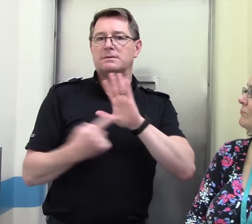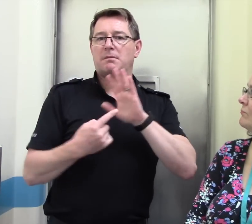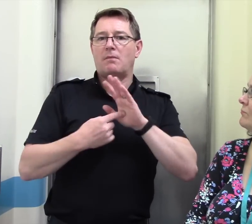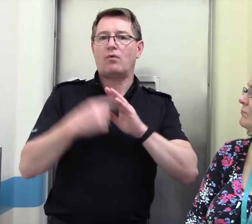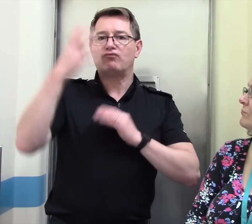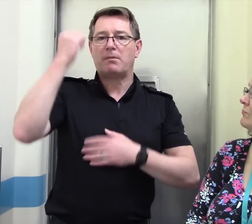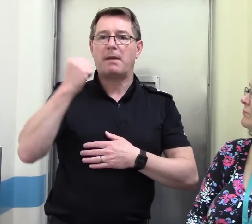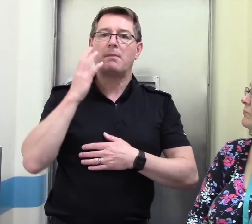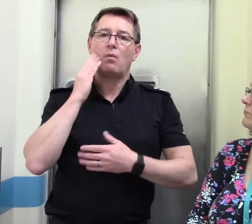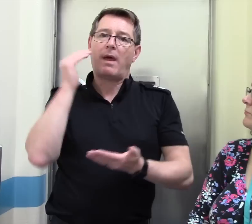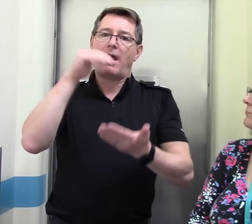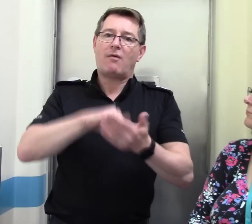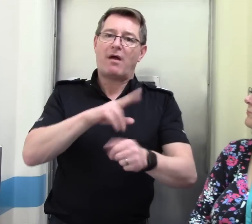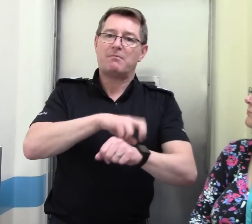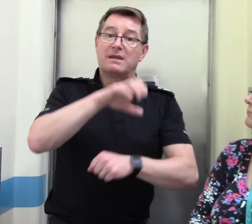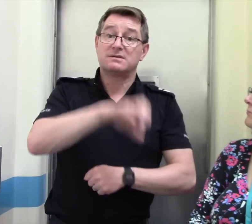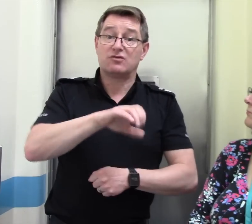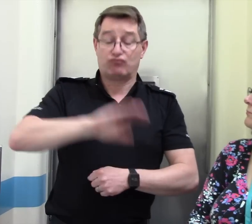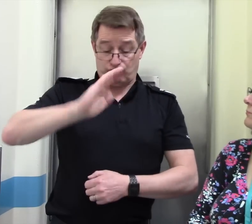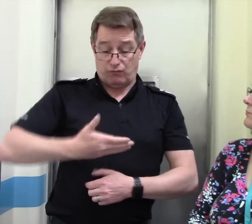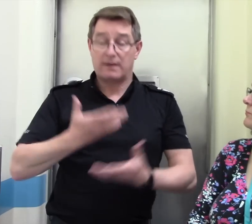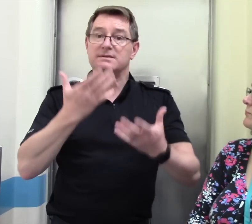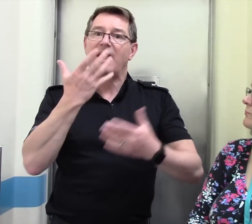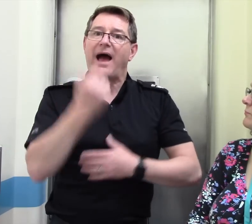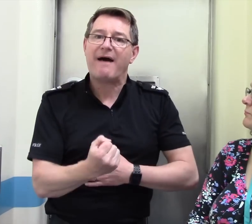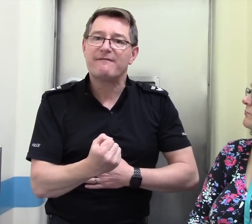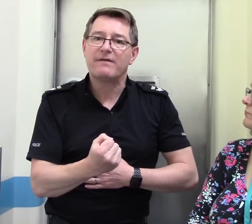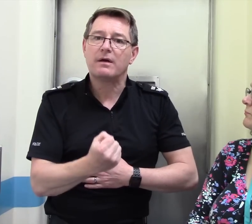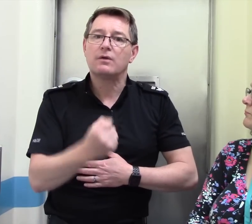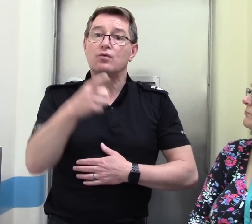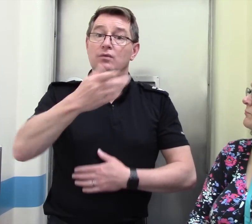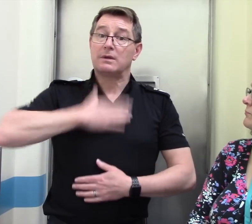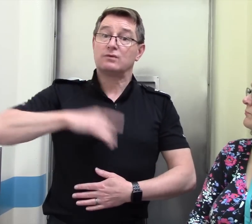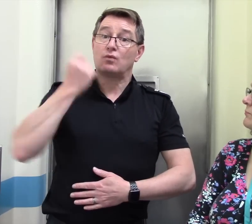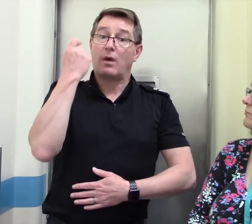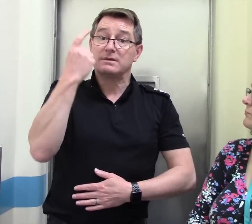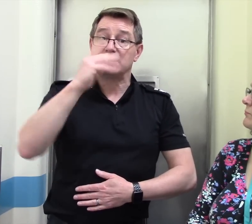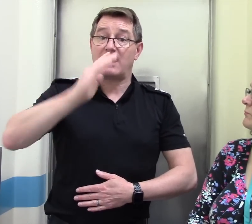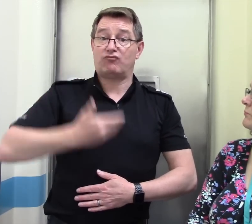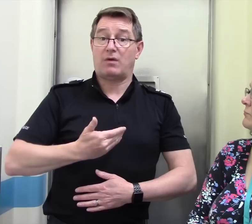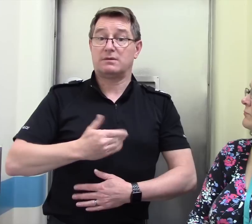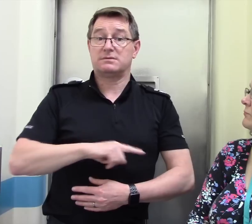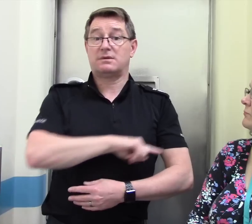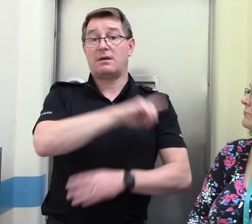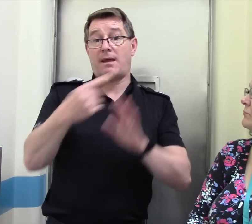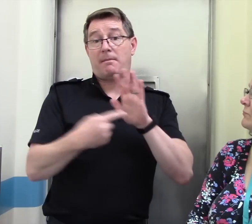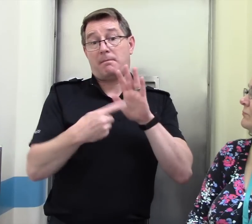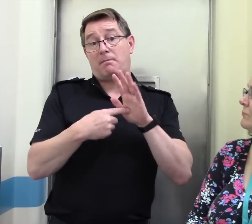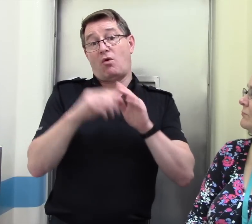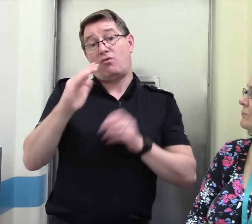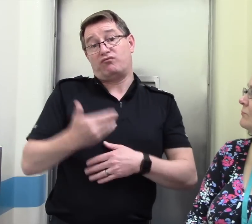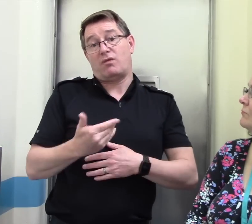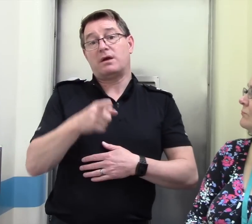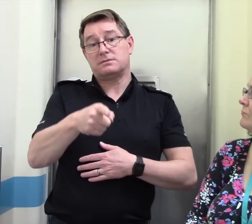but it's important to remember that you have rights at the police station